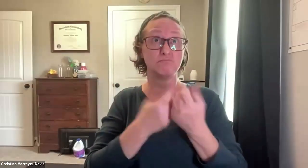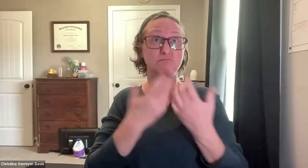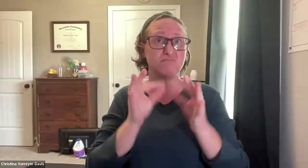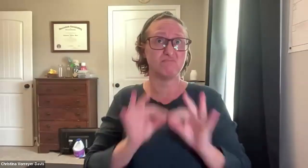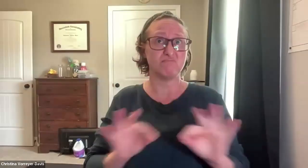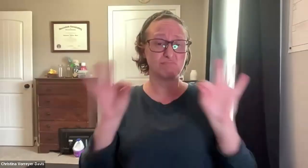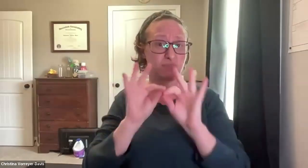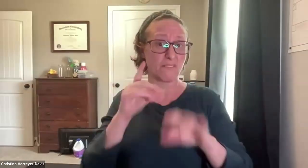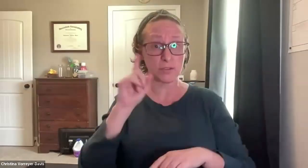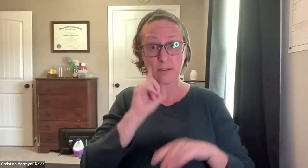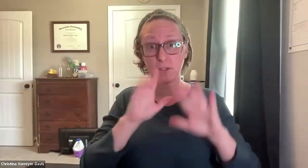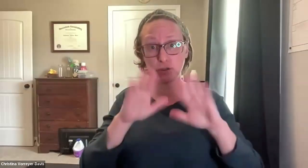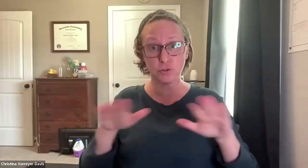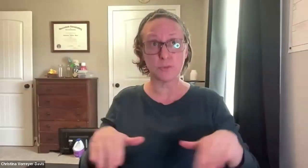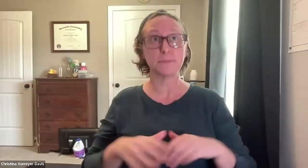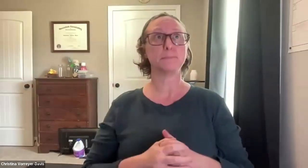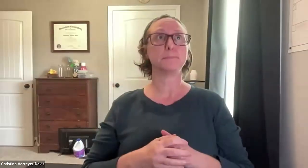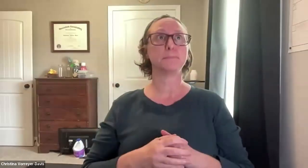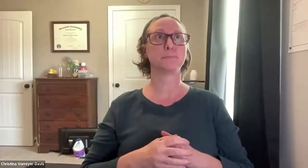is critical for a Deaf child.